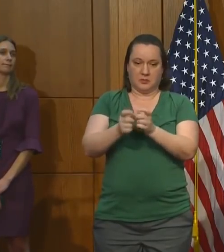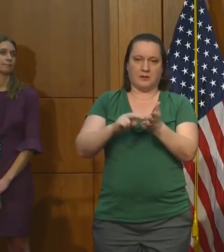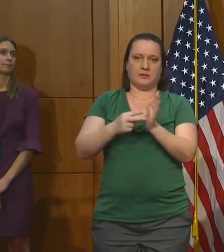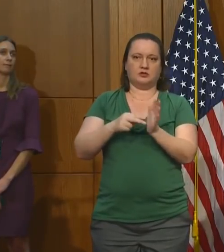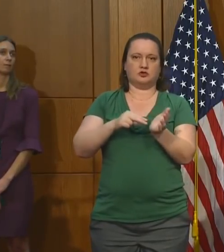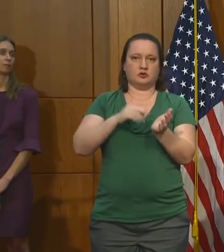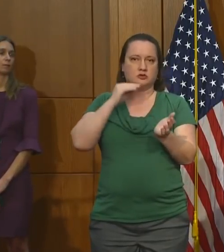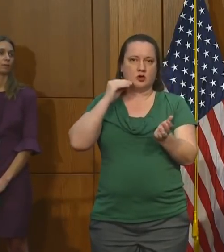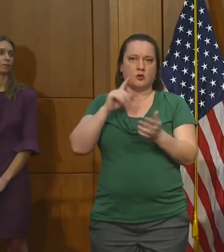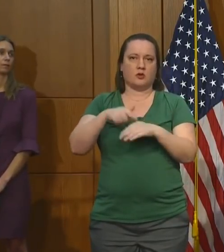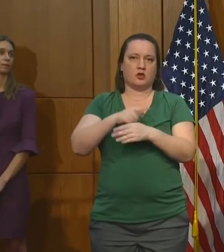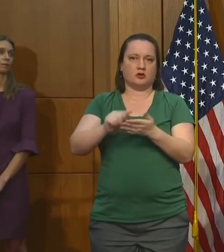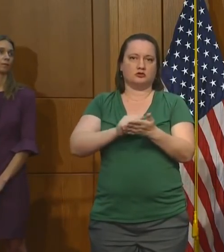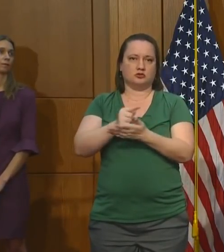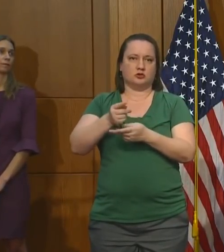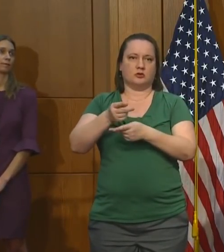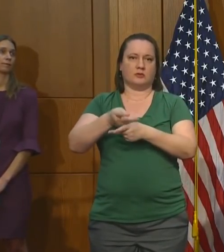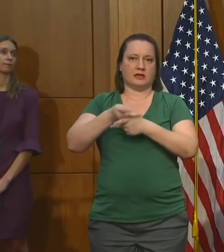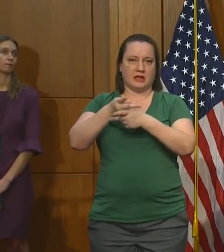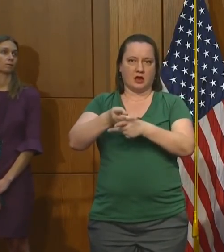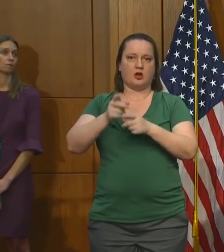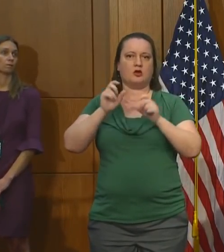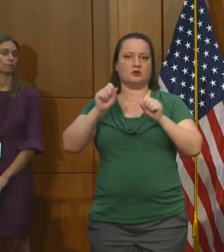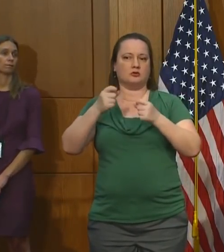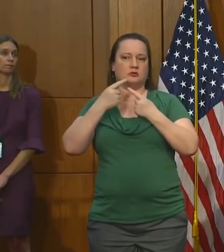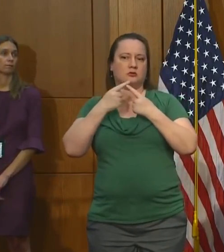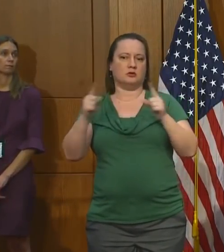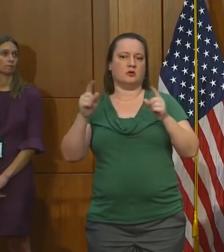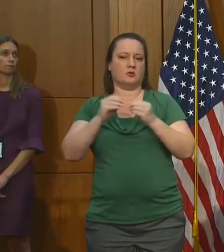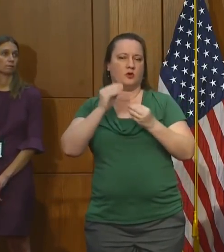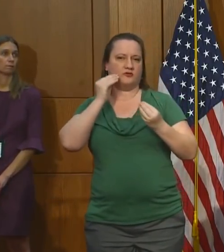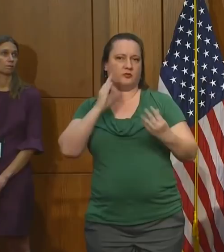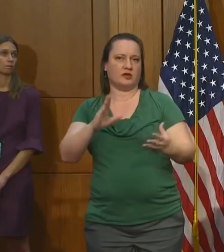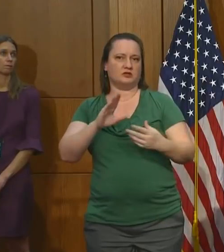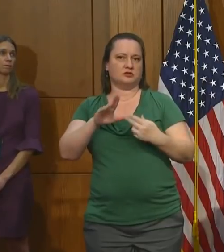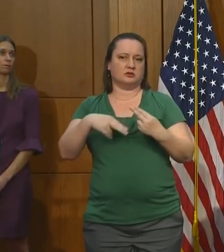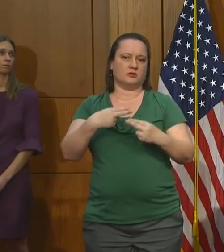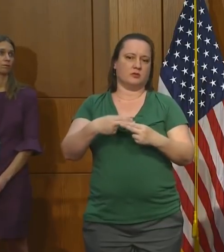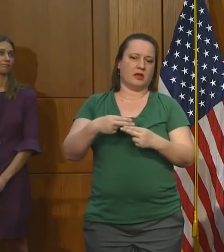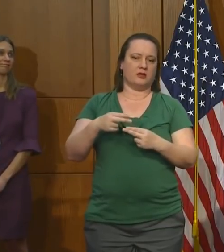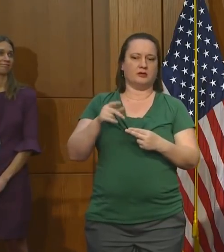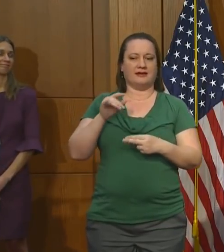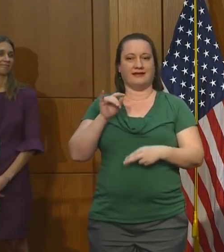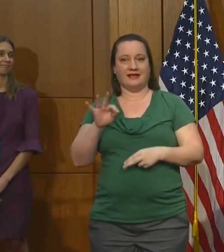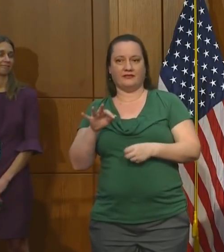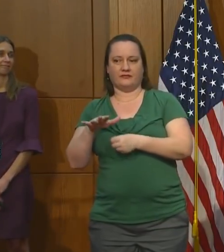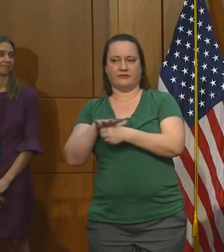DURING SPECIAL SESSION THAT THAT WILL CHANGE THE CODE TO ALLOW NURSING HOMES LONG TERM